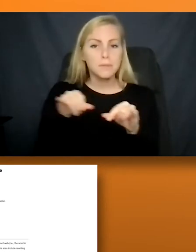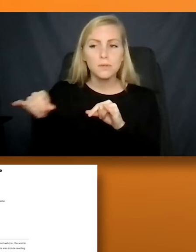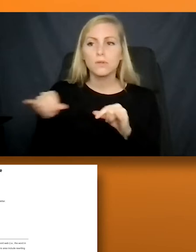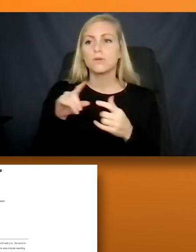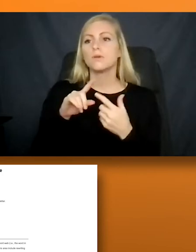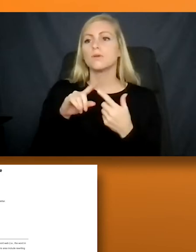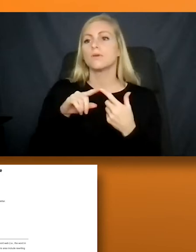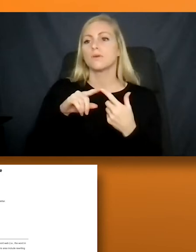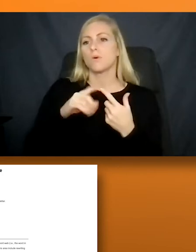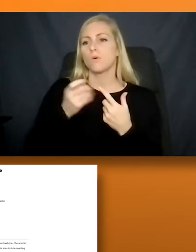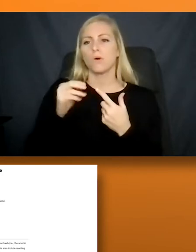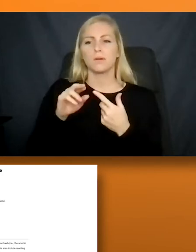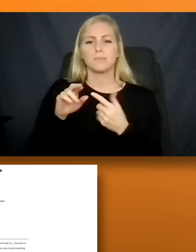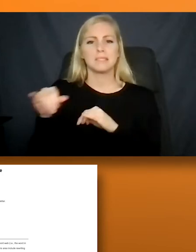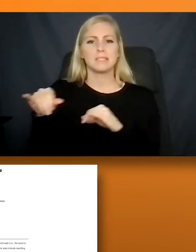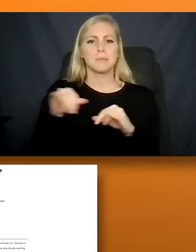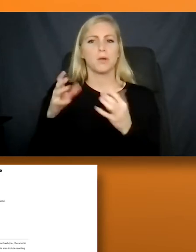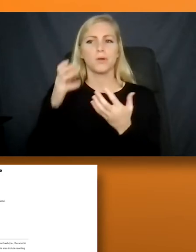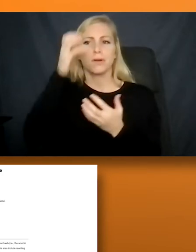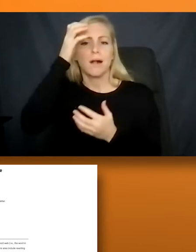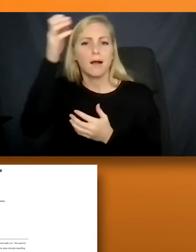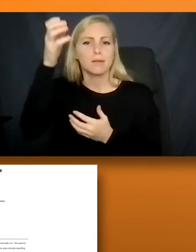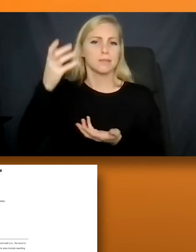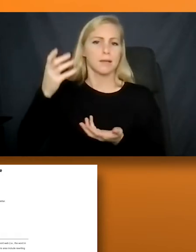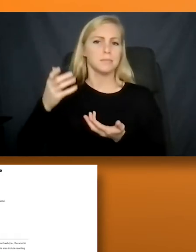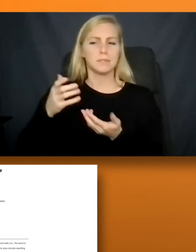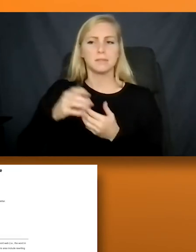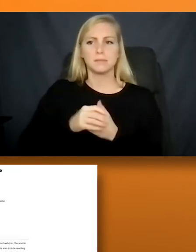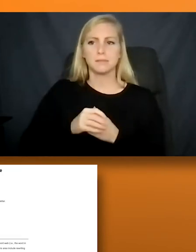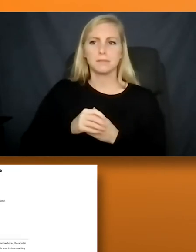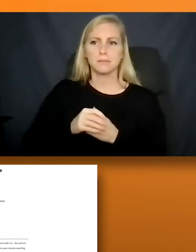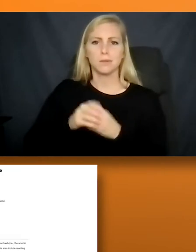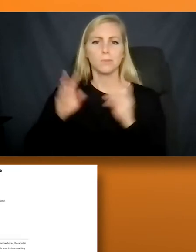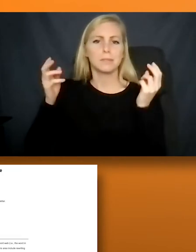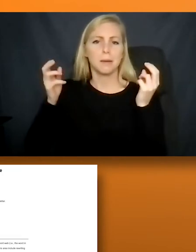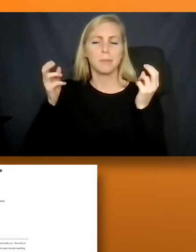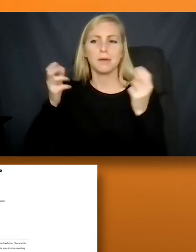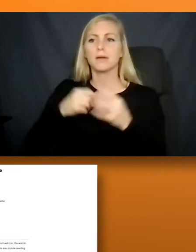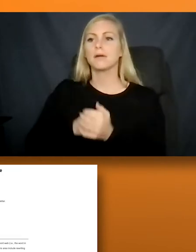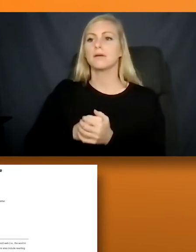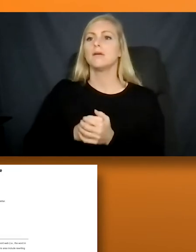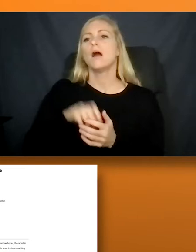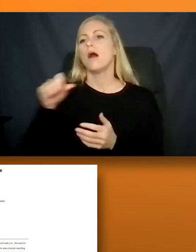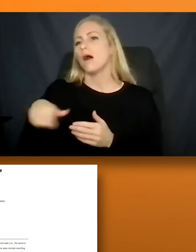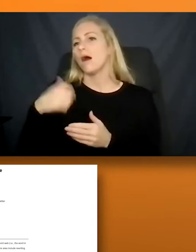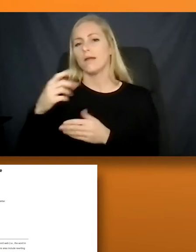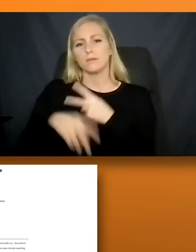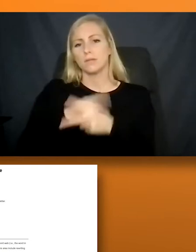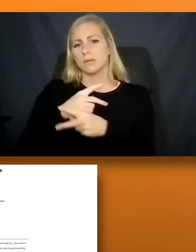that are in the same concept or family. This is just an example. There's tons of other word journals out there.